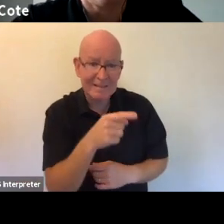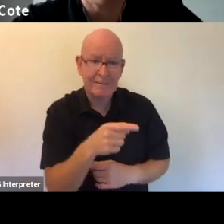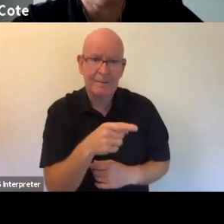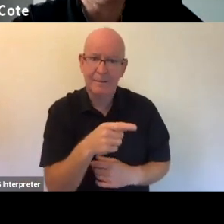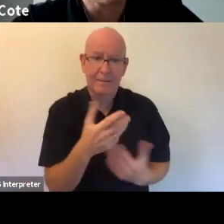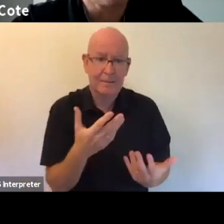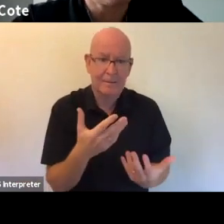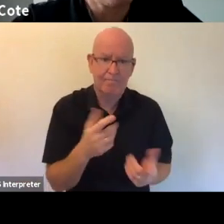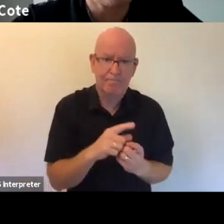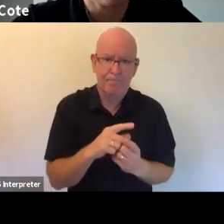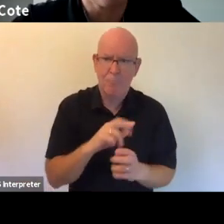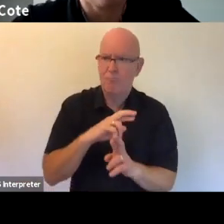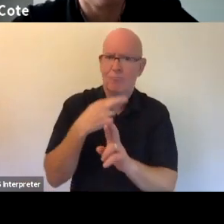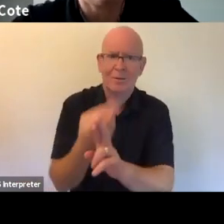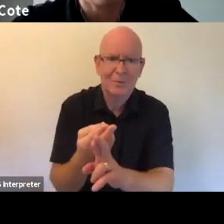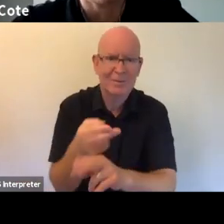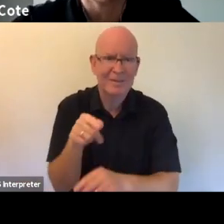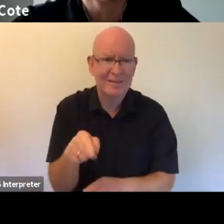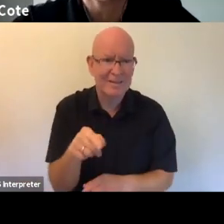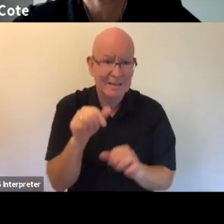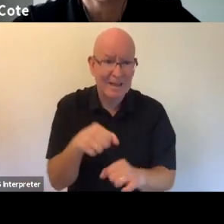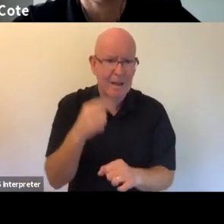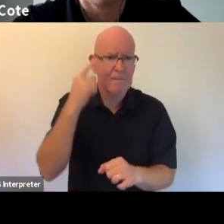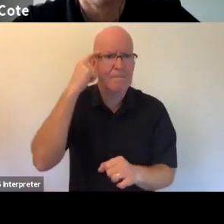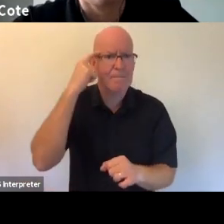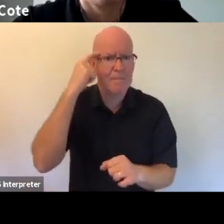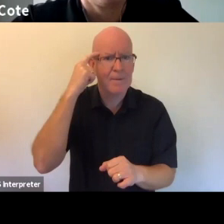of the 195 countries that have announced social protection measures,